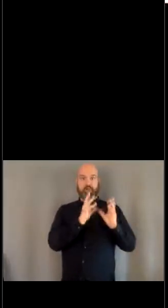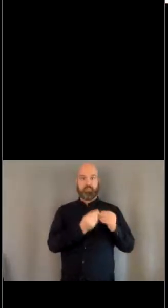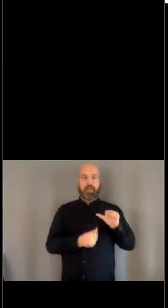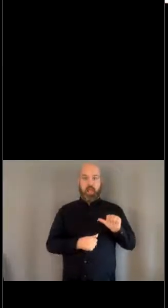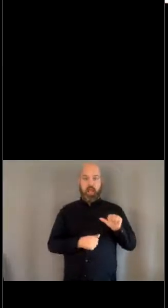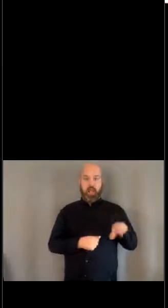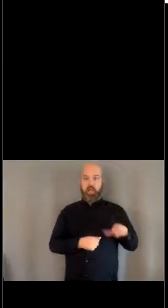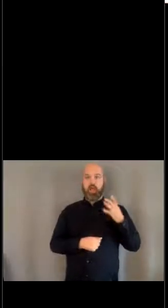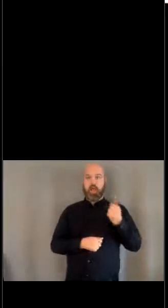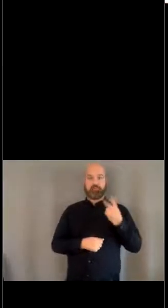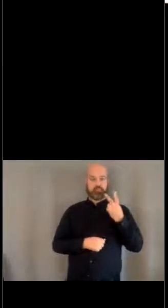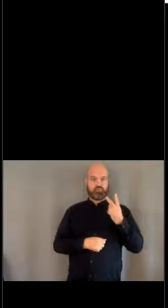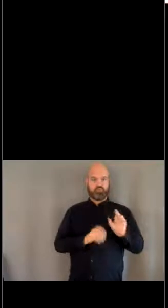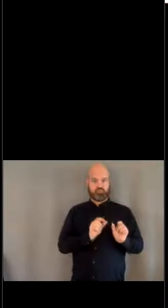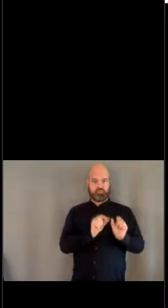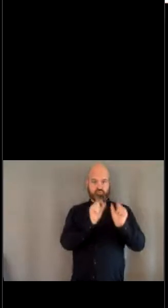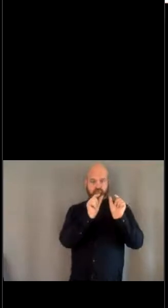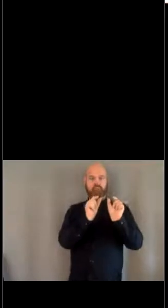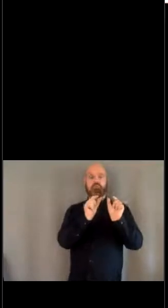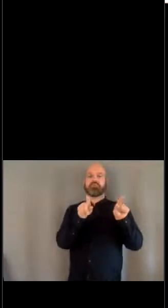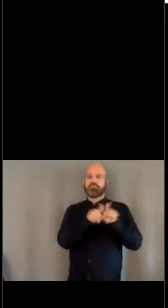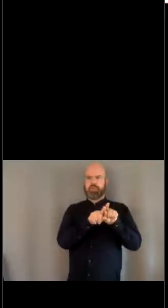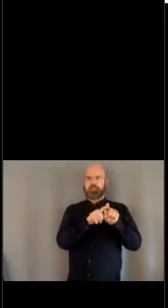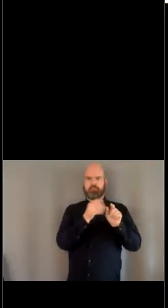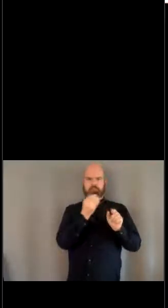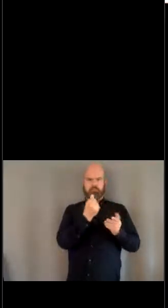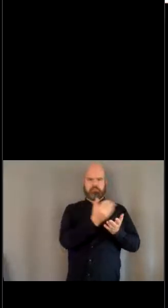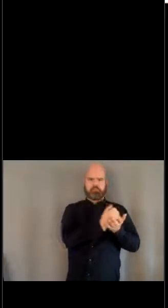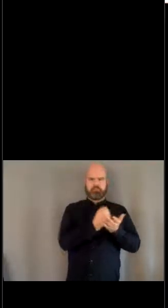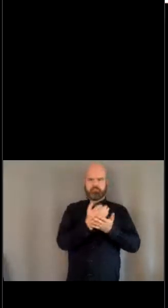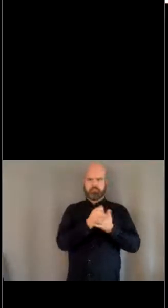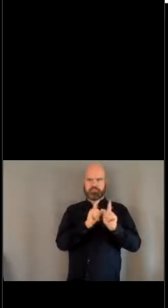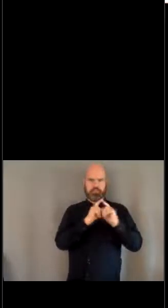that's below the means test threshold for a social protection programme.